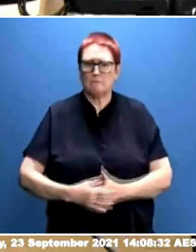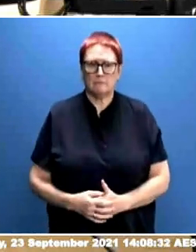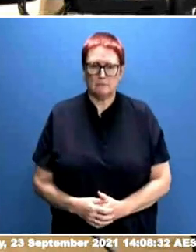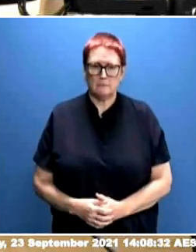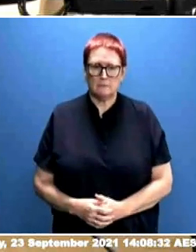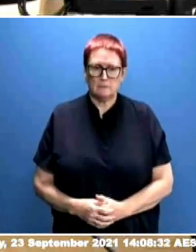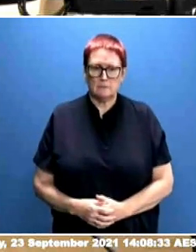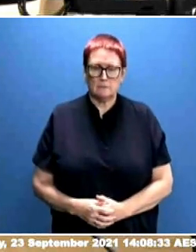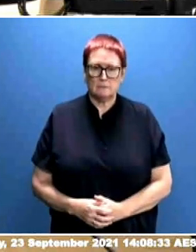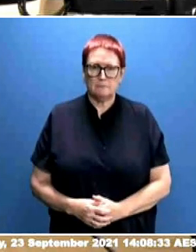Okay.